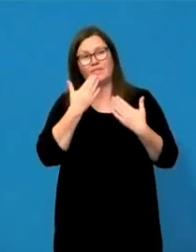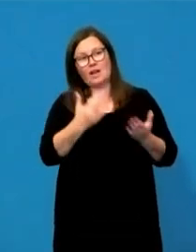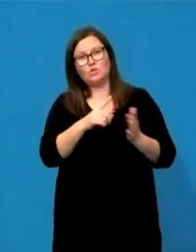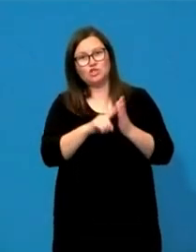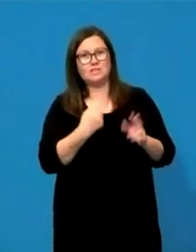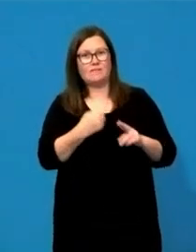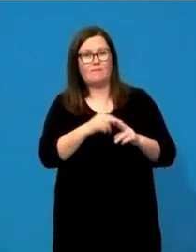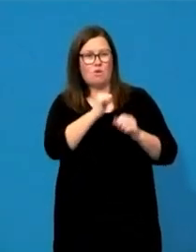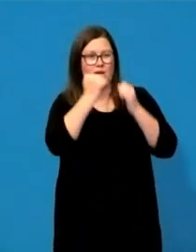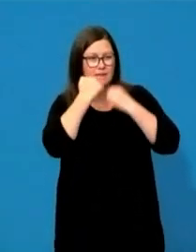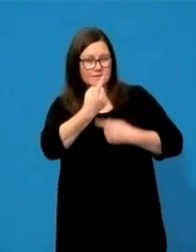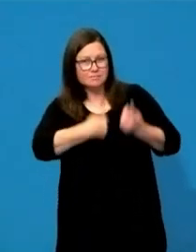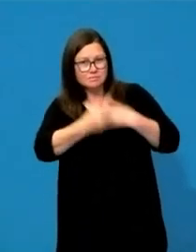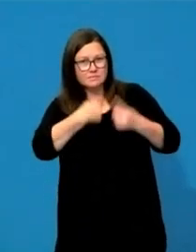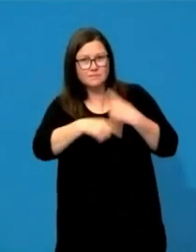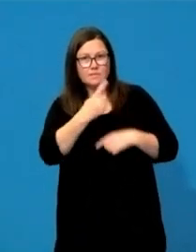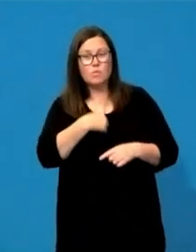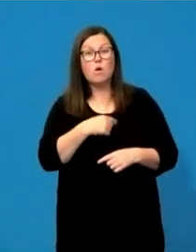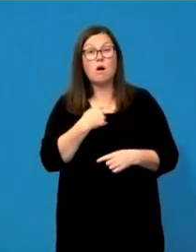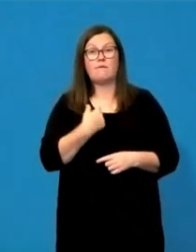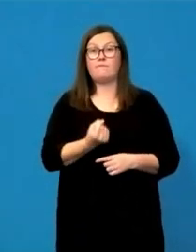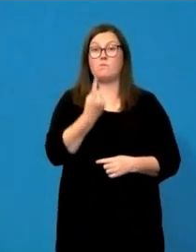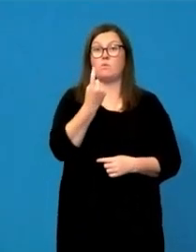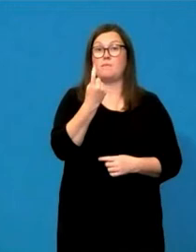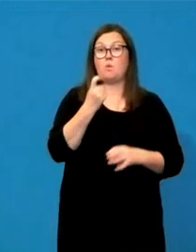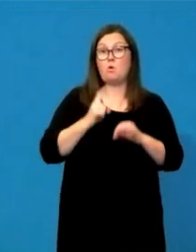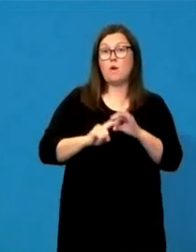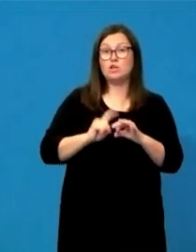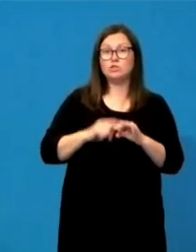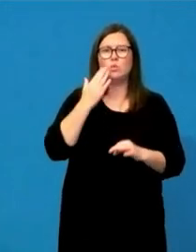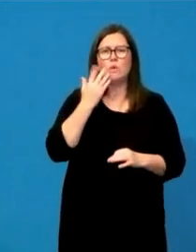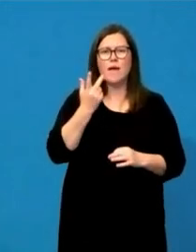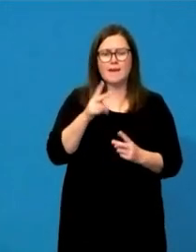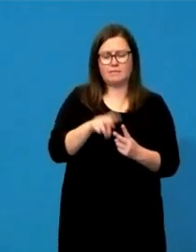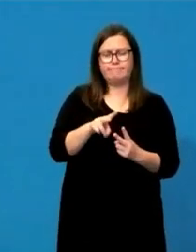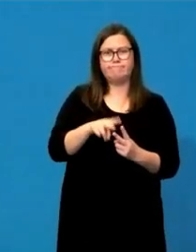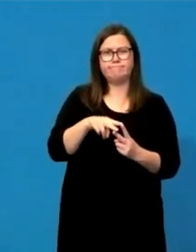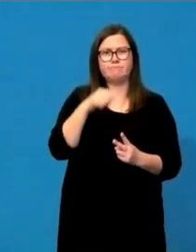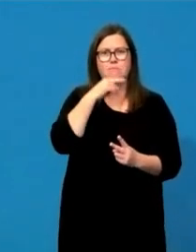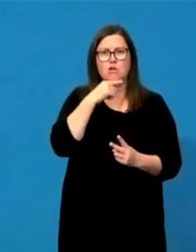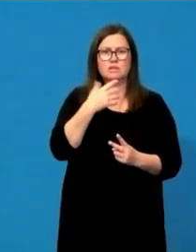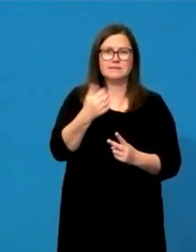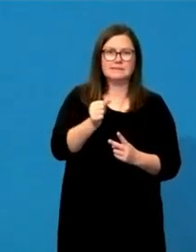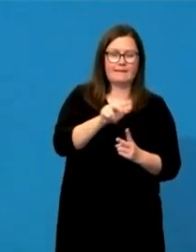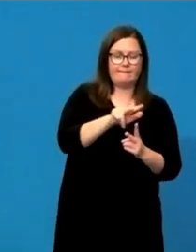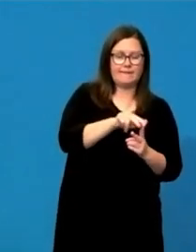I have one question. When your boys were diagnosed with, in particular, autism, what